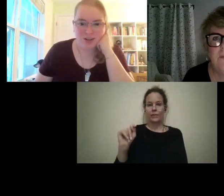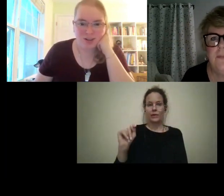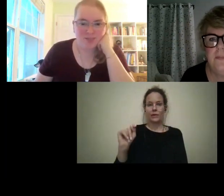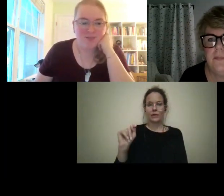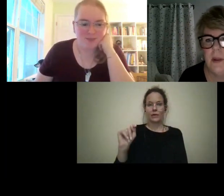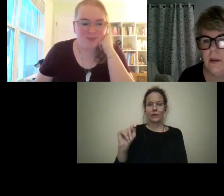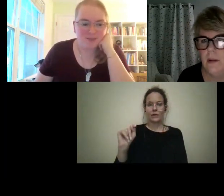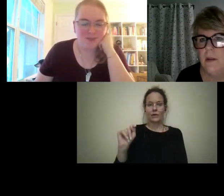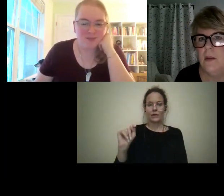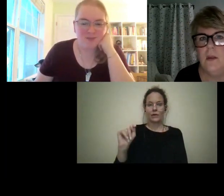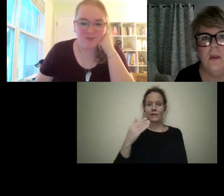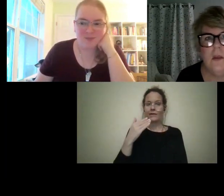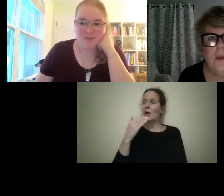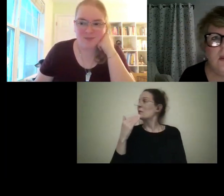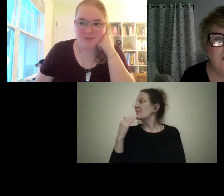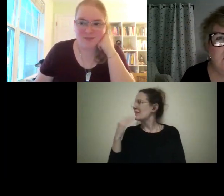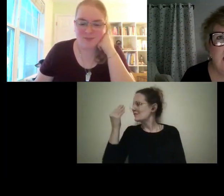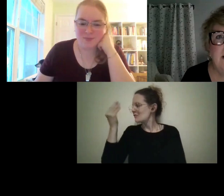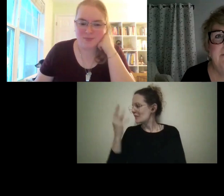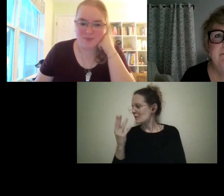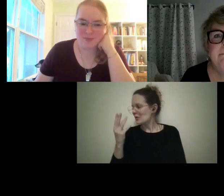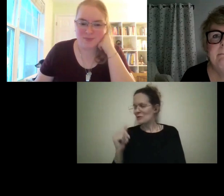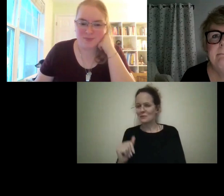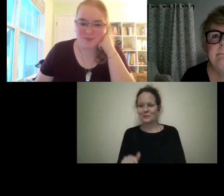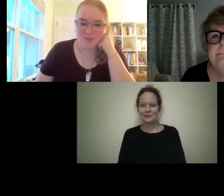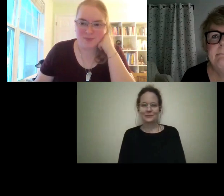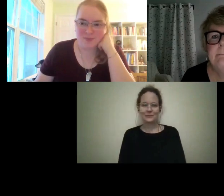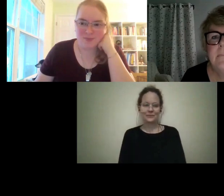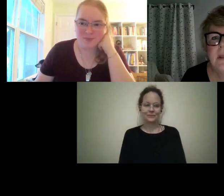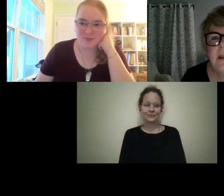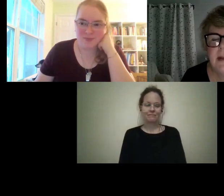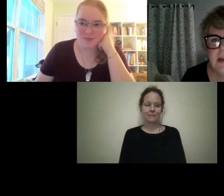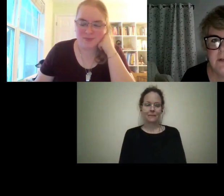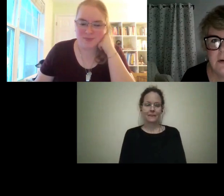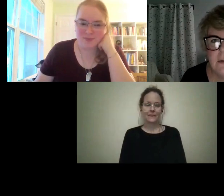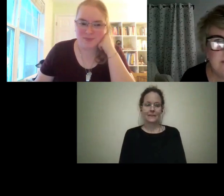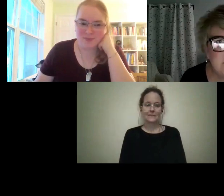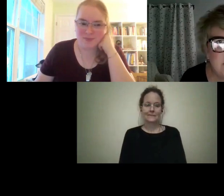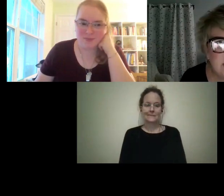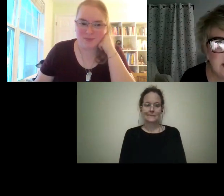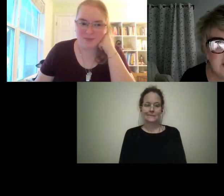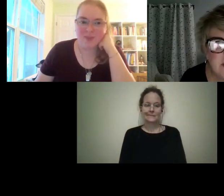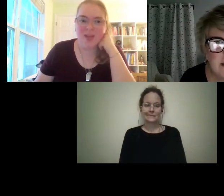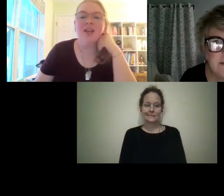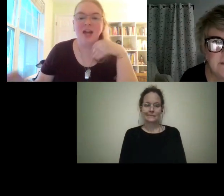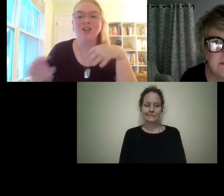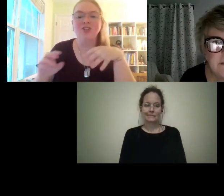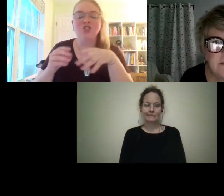Thank you. I might have to - I'm sorry, I didn't catch that.